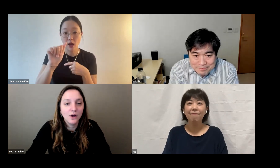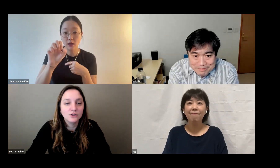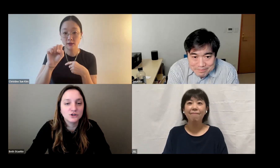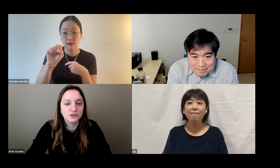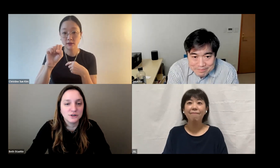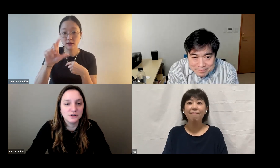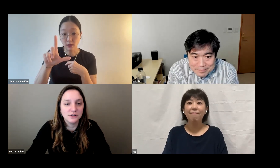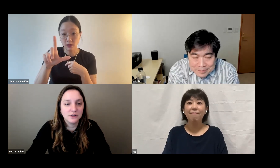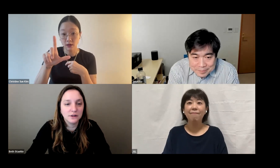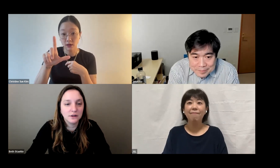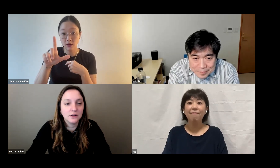Sure. So